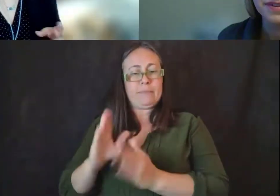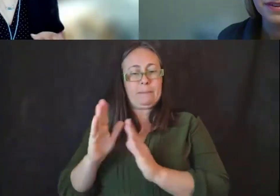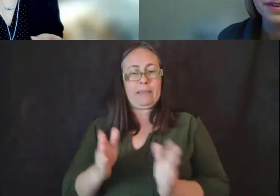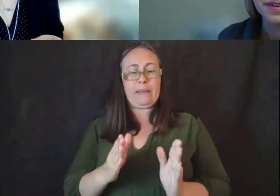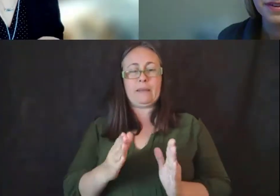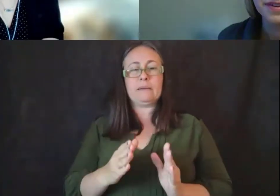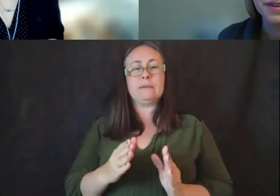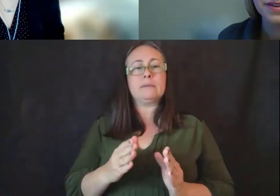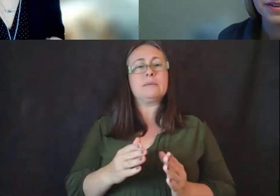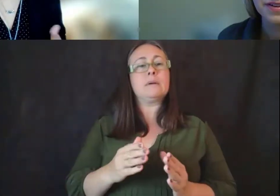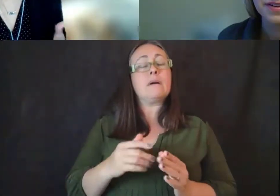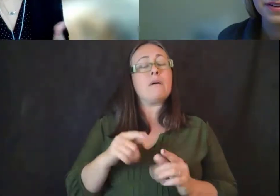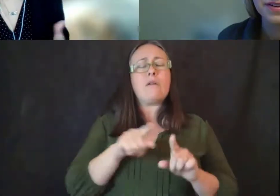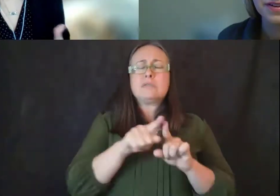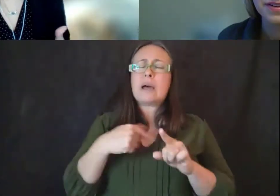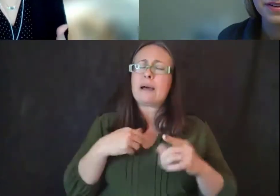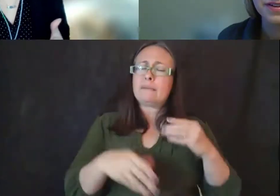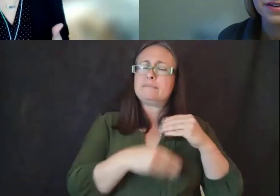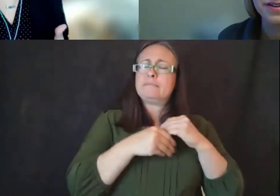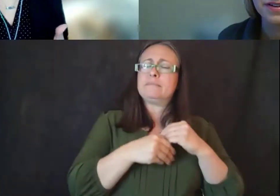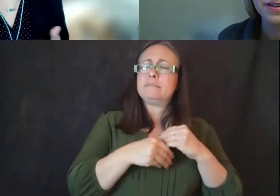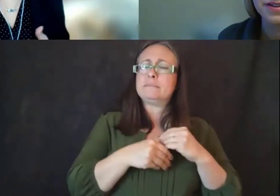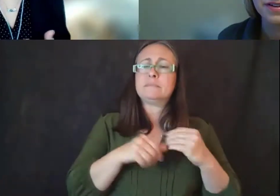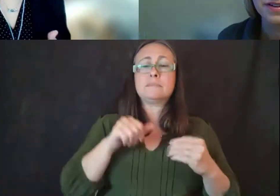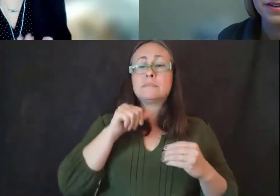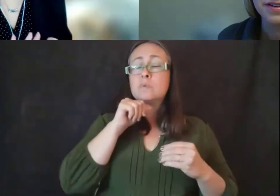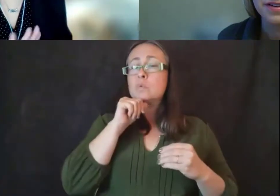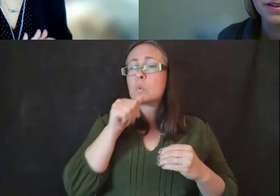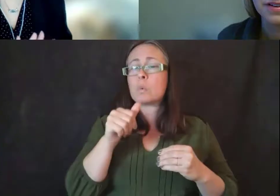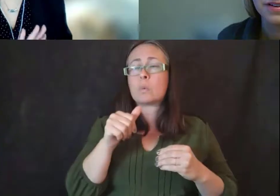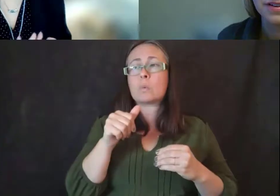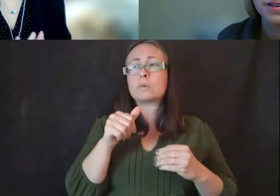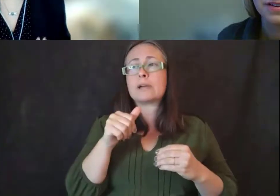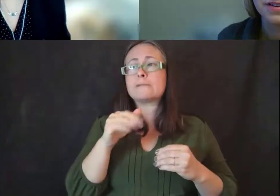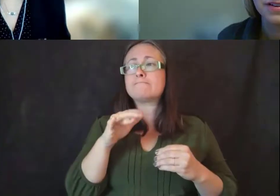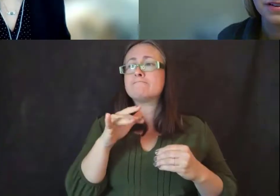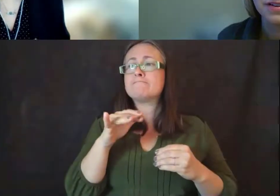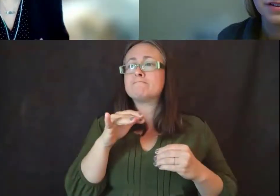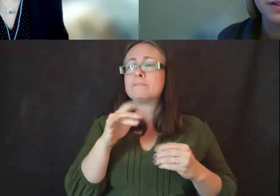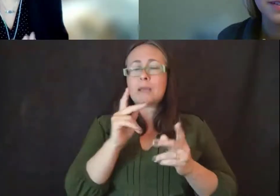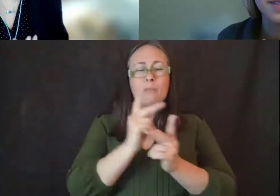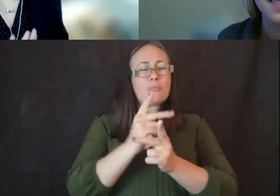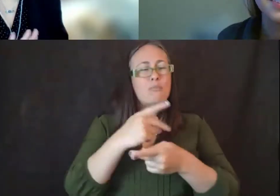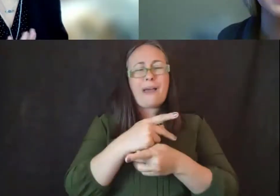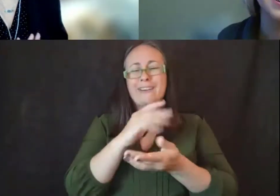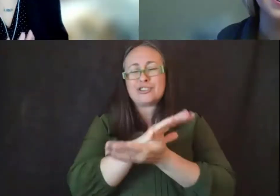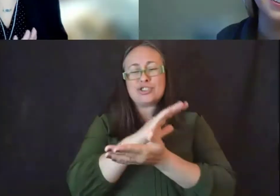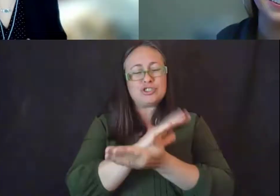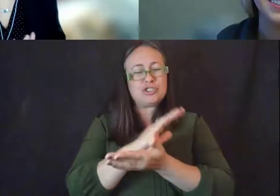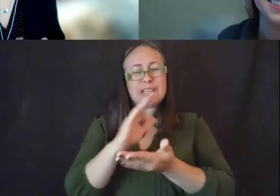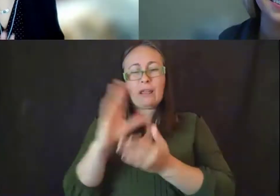I'll mention, too, is, don't attach the product sheets. We're seeing that, too, the product sheets